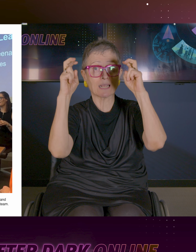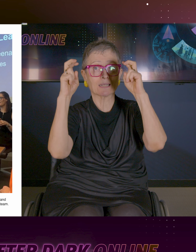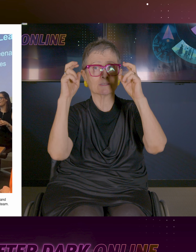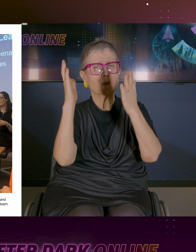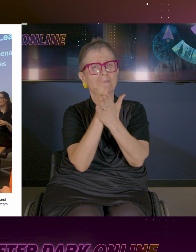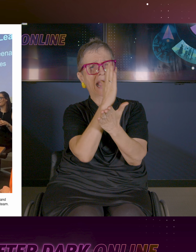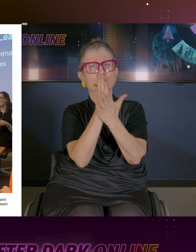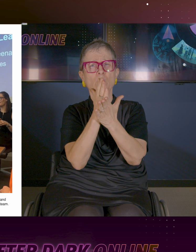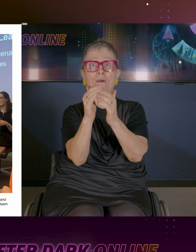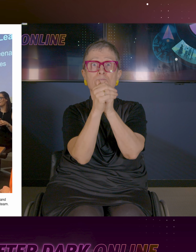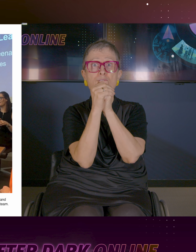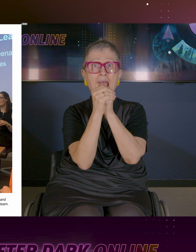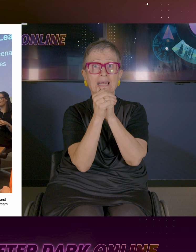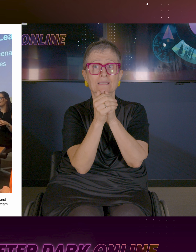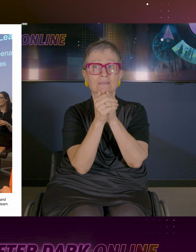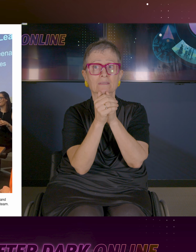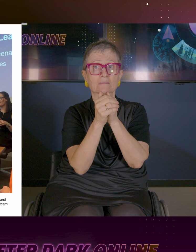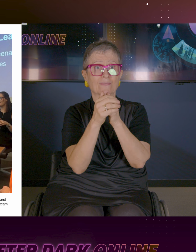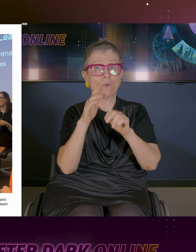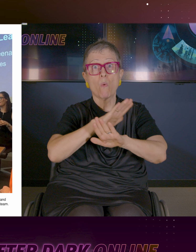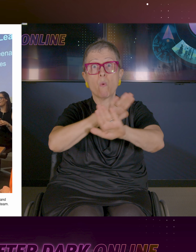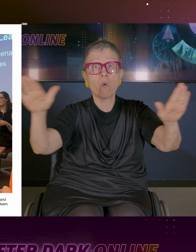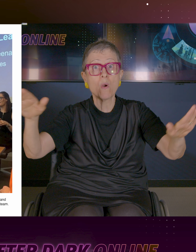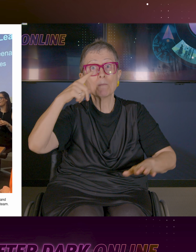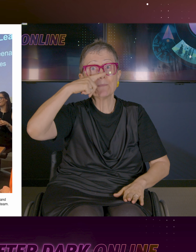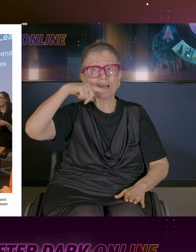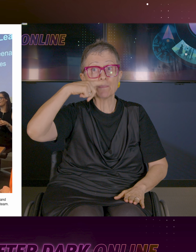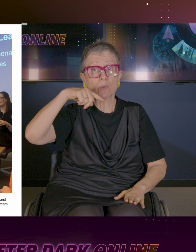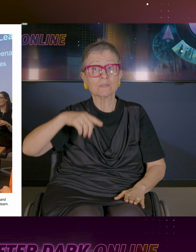station and the train designs it makes it accessible for all people